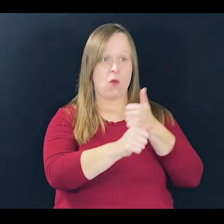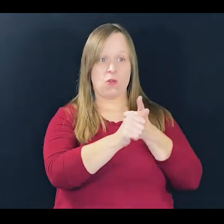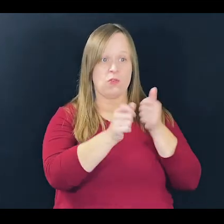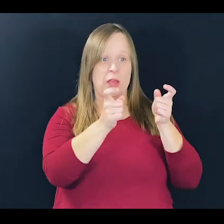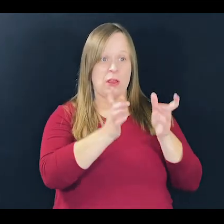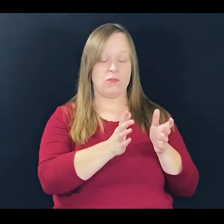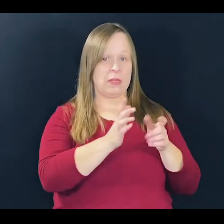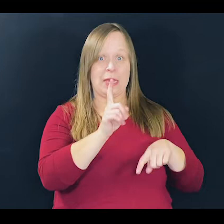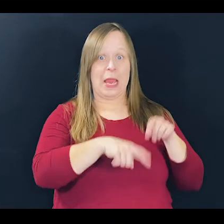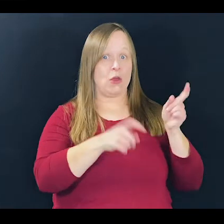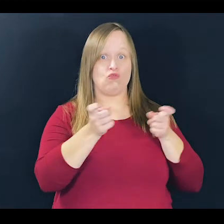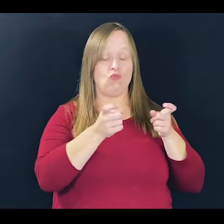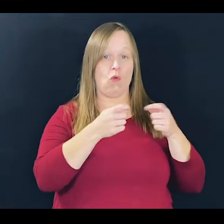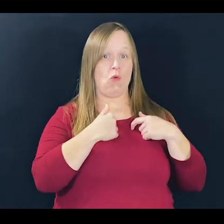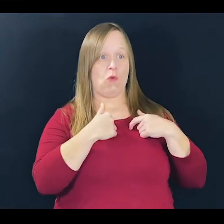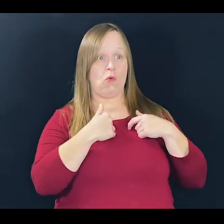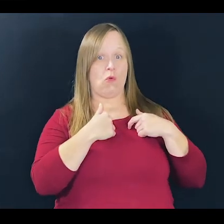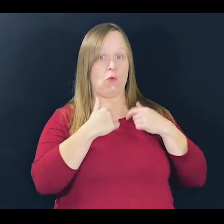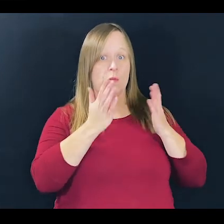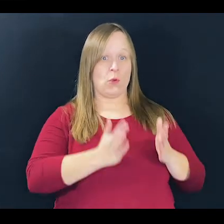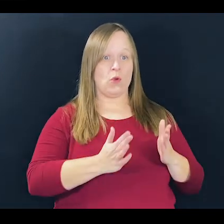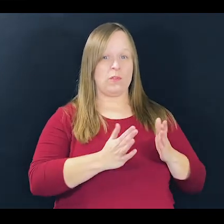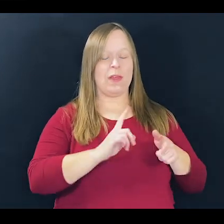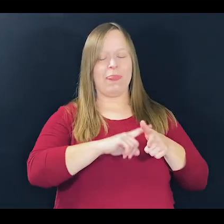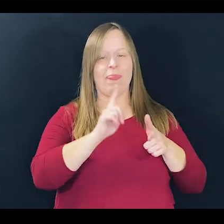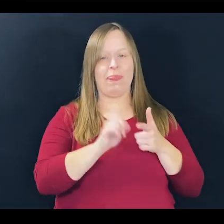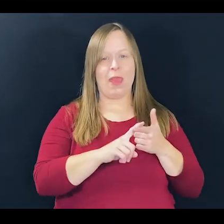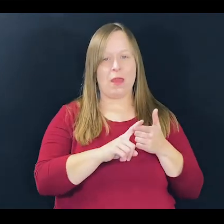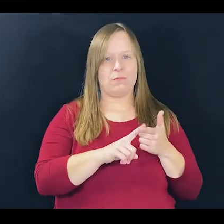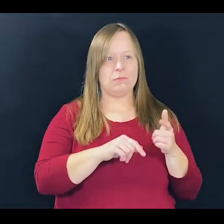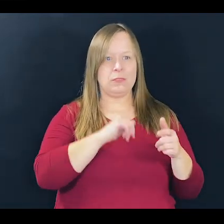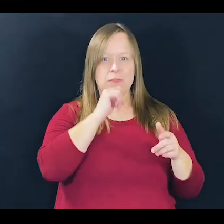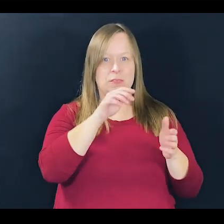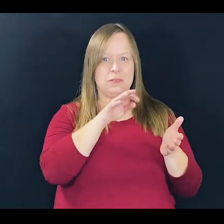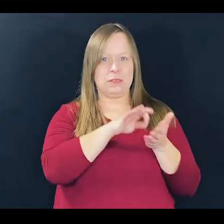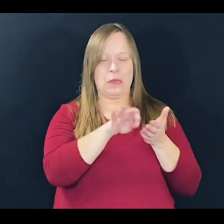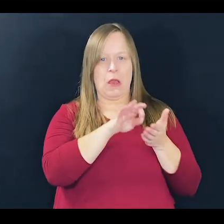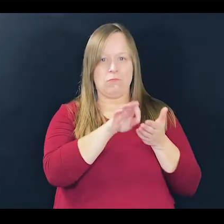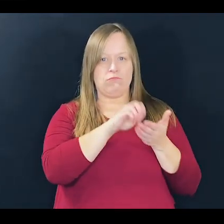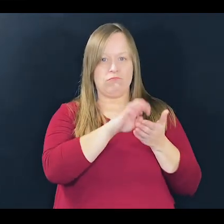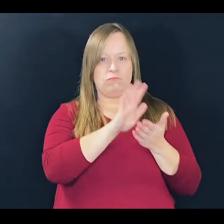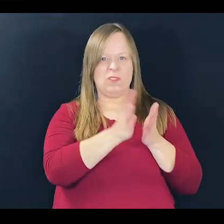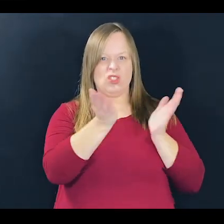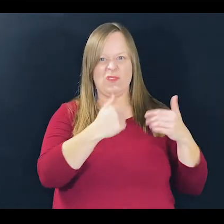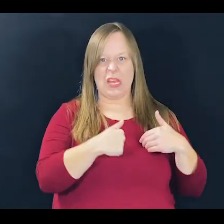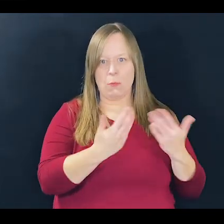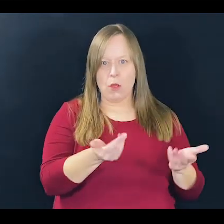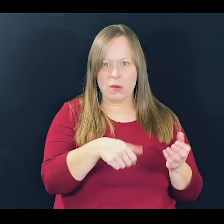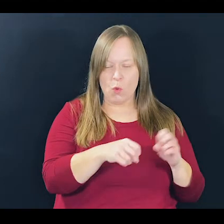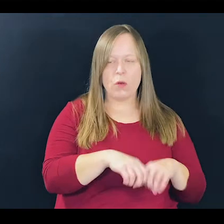handlers control, then the animal would fall outside the definition of a service animal.